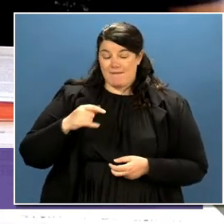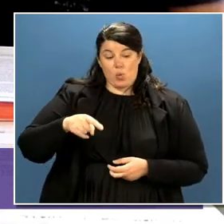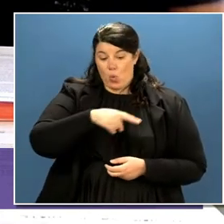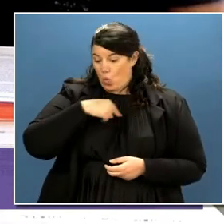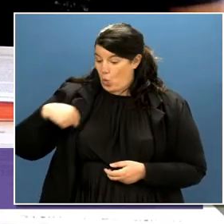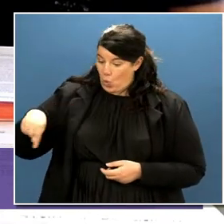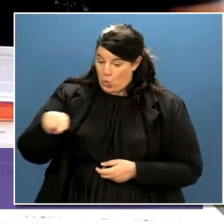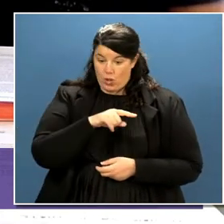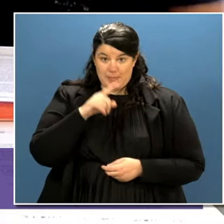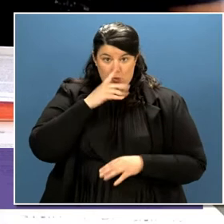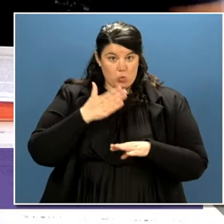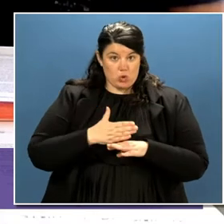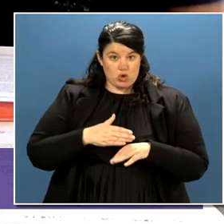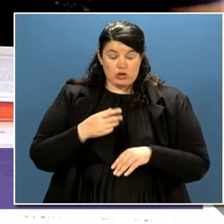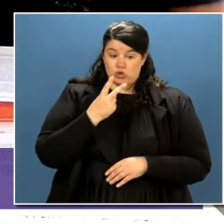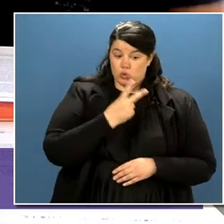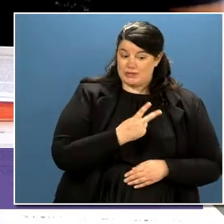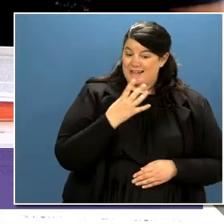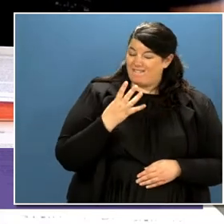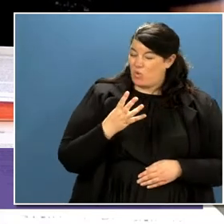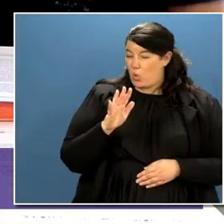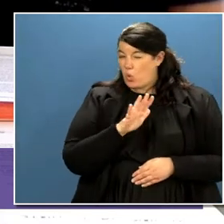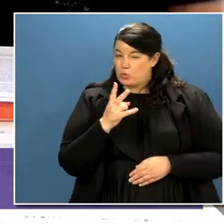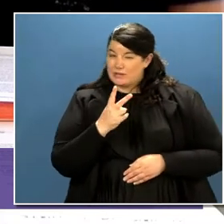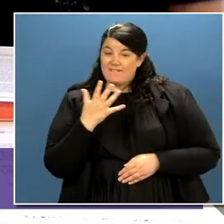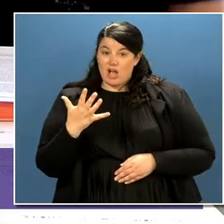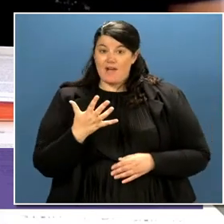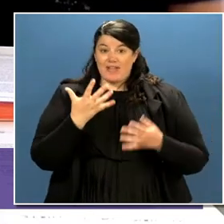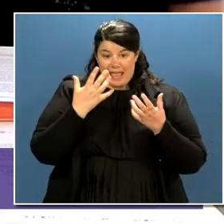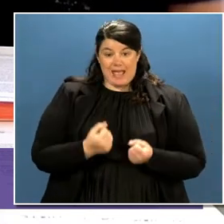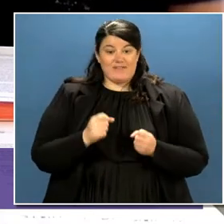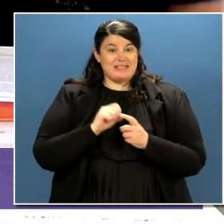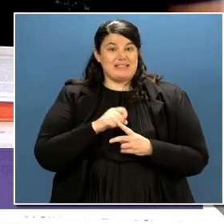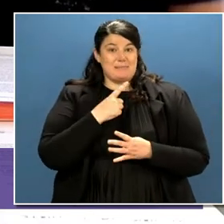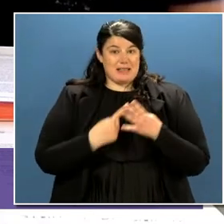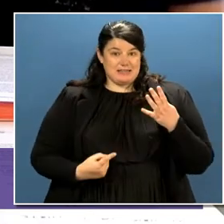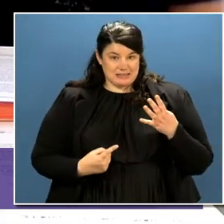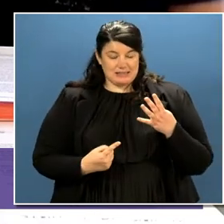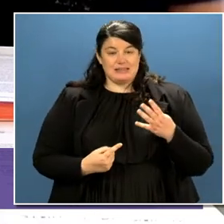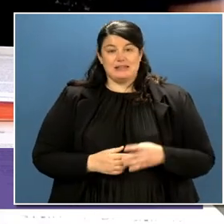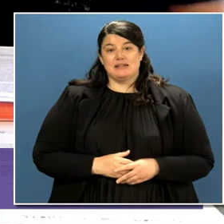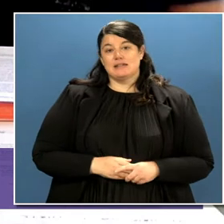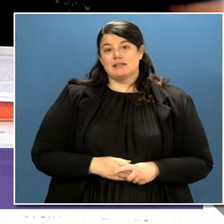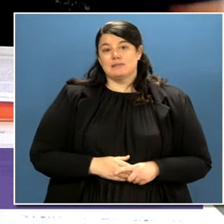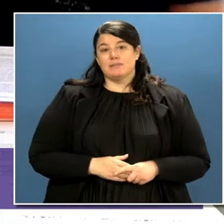well, there's 24, 25 of us that have disability, and then the ones of us that